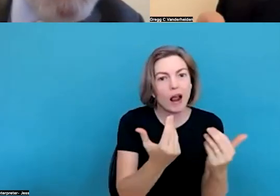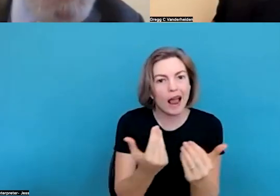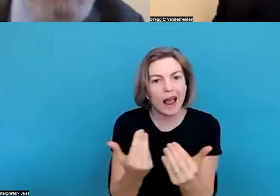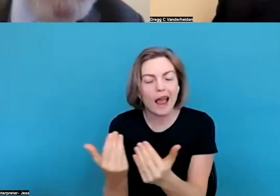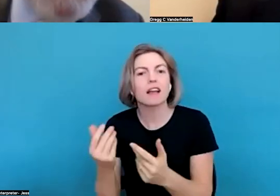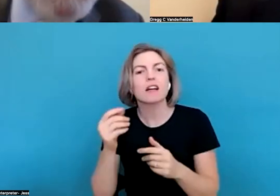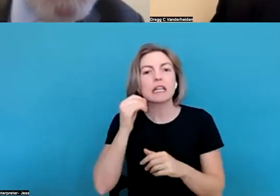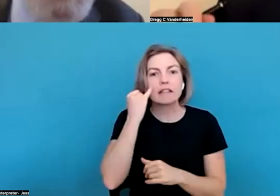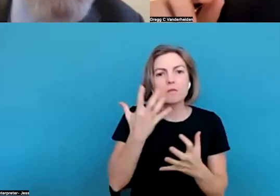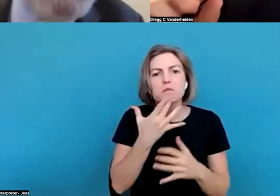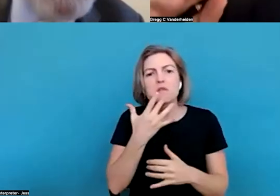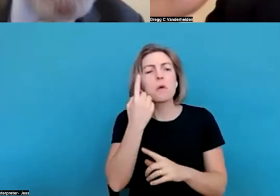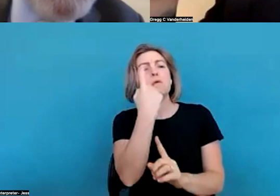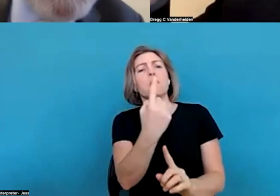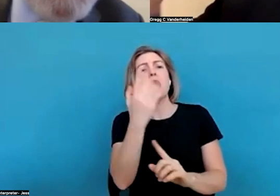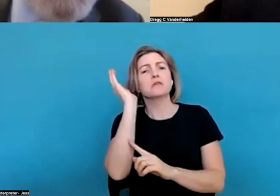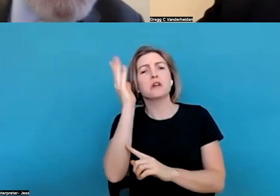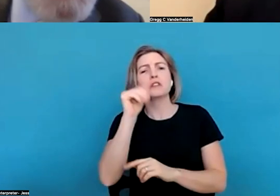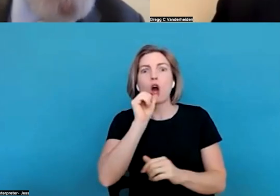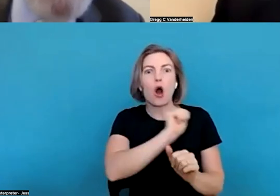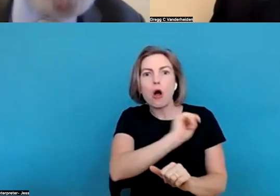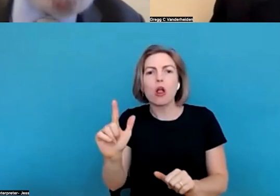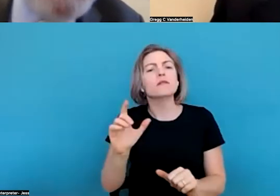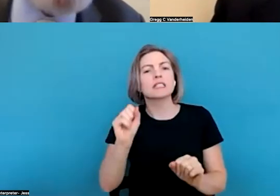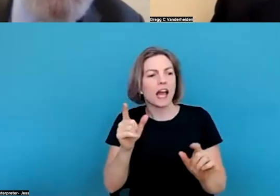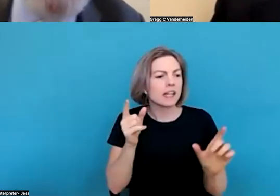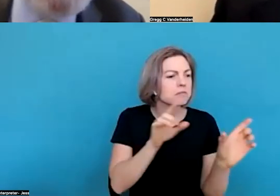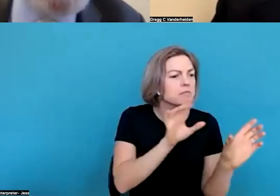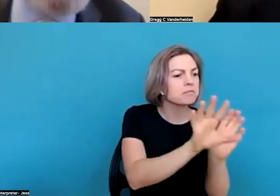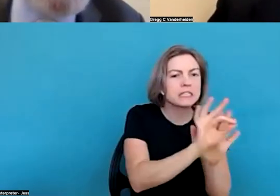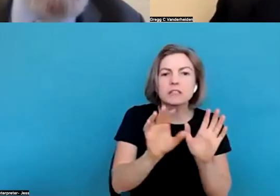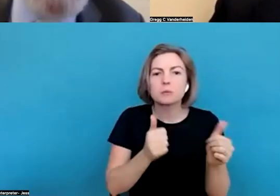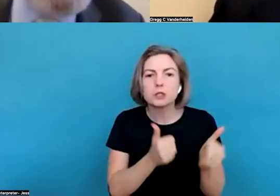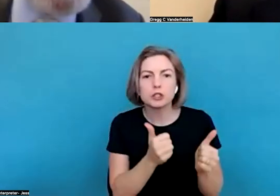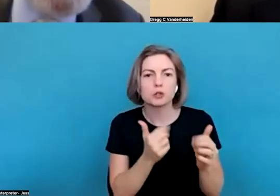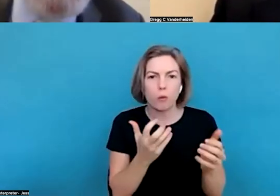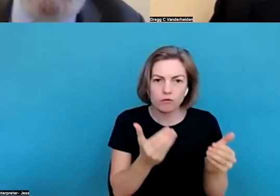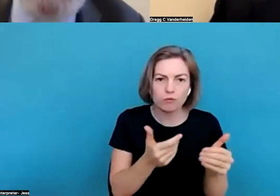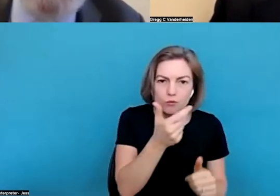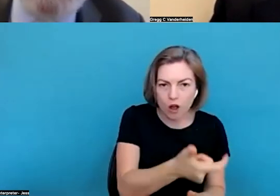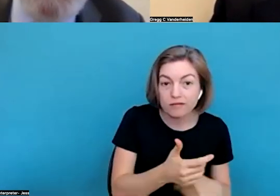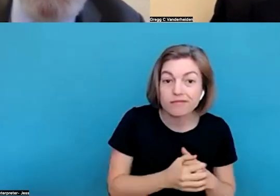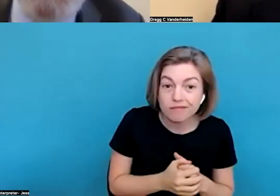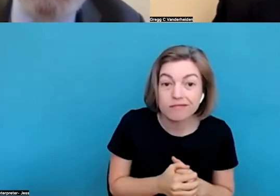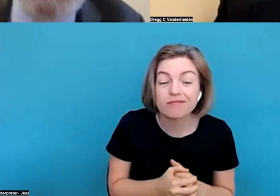particular items, rather than have to watch the whole day through in order to get there. Okay? All right.